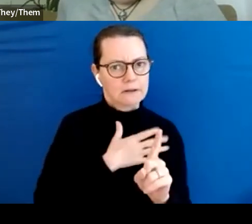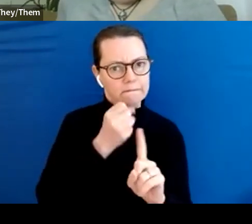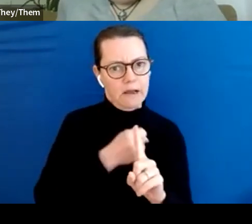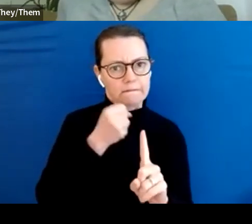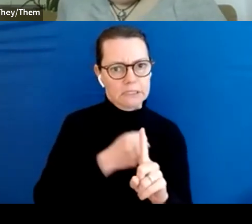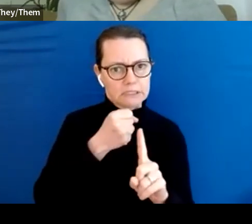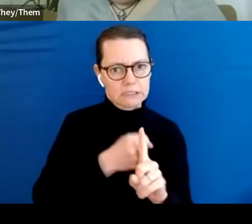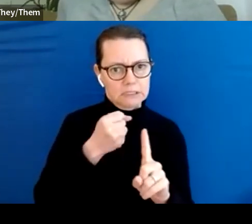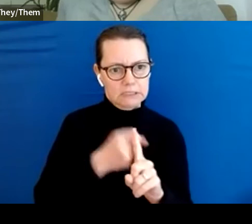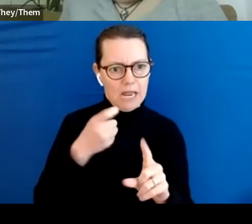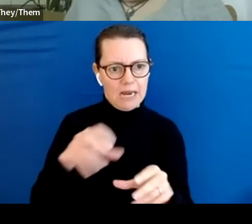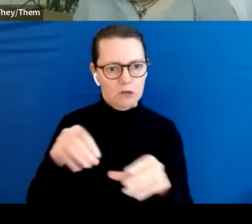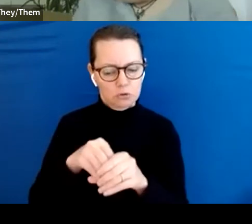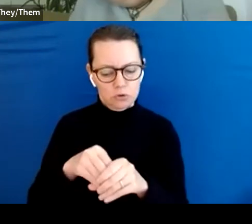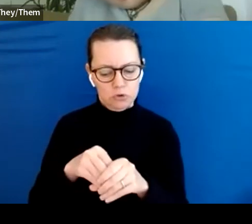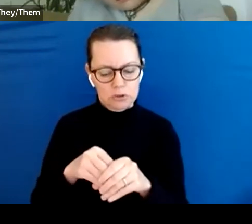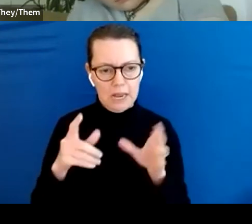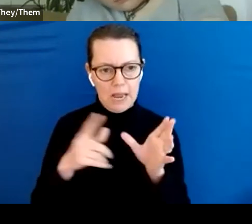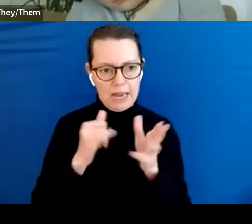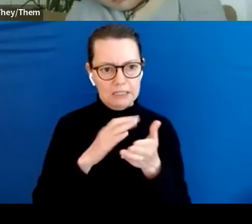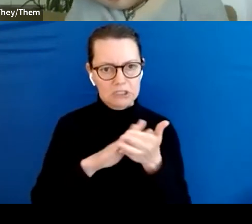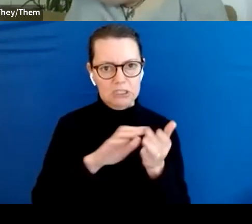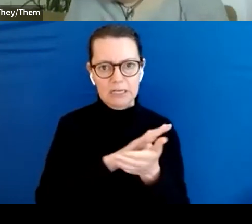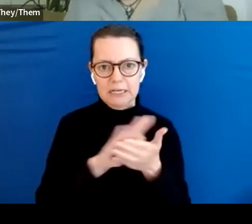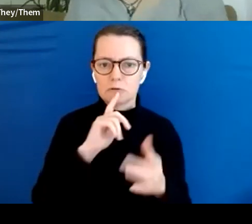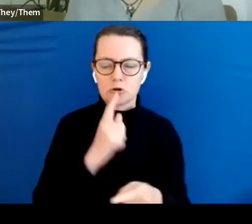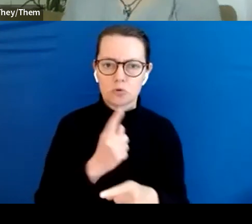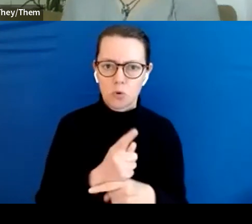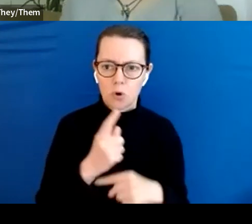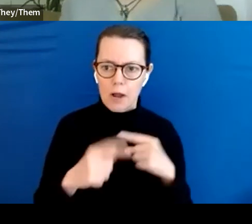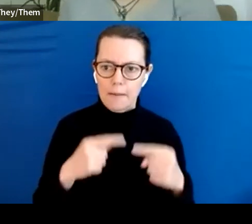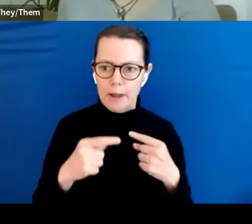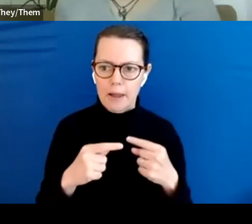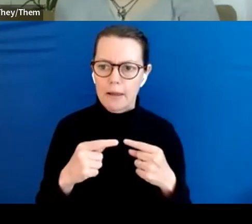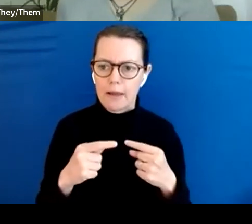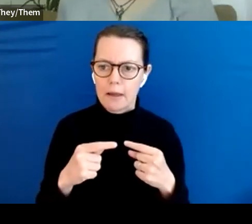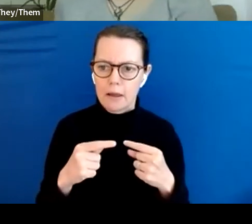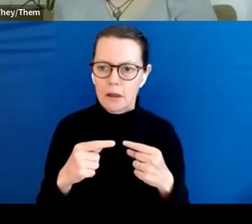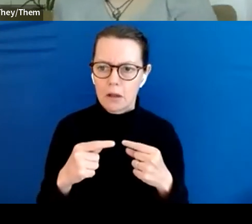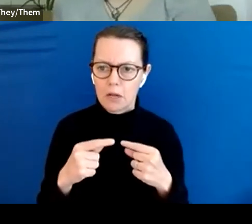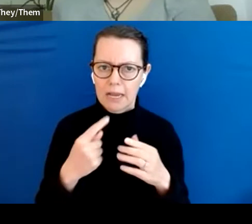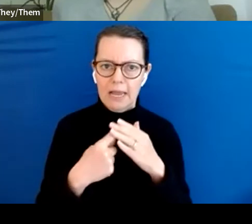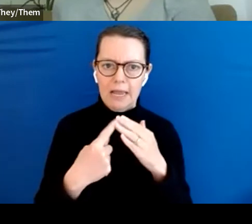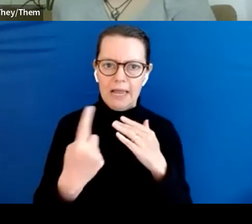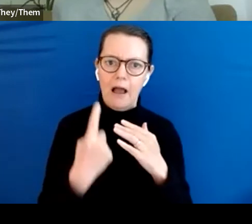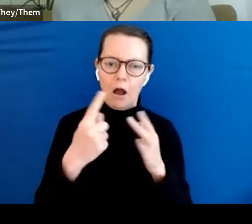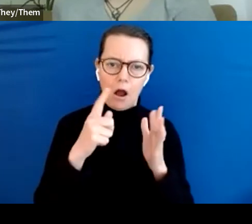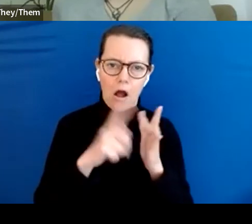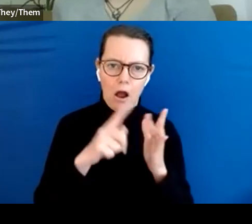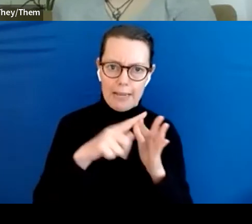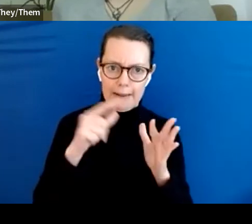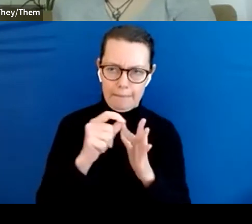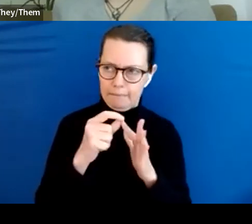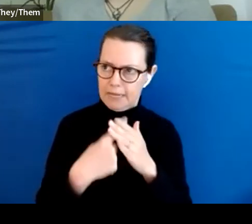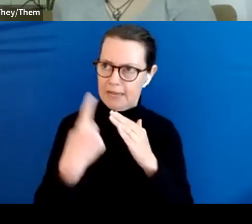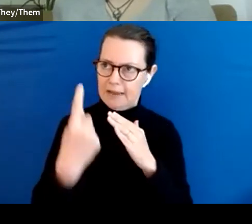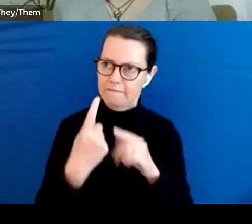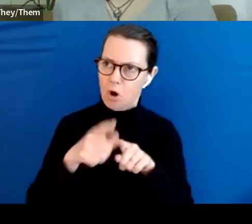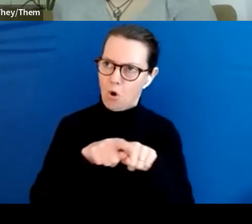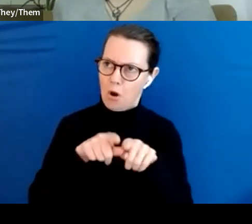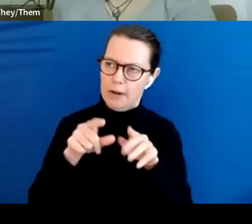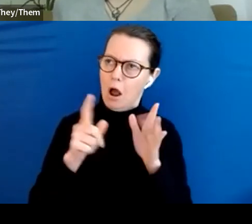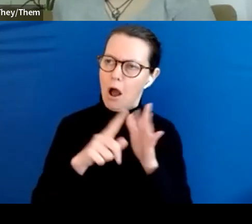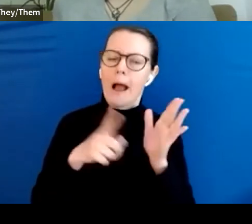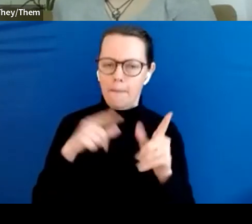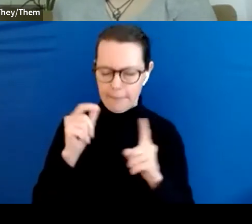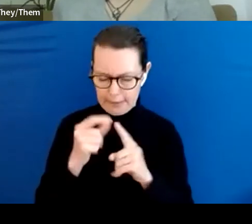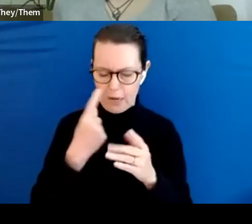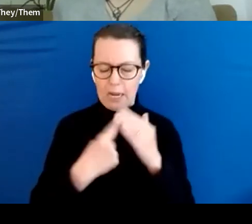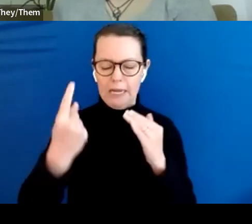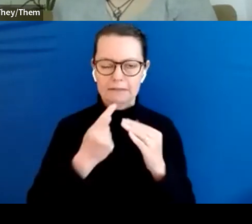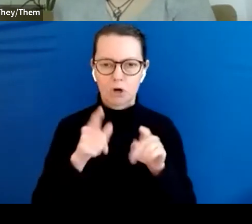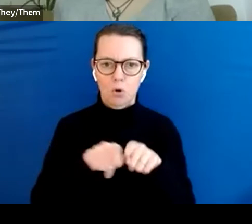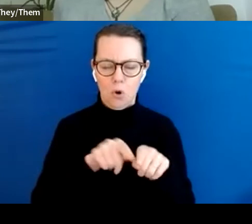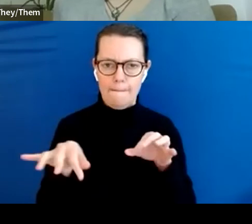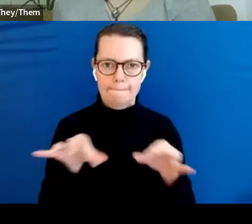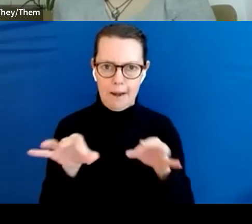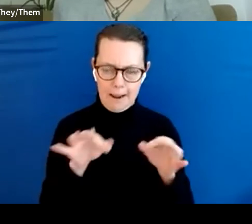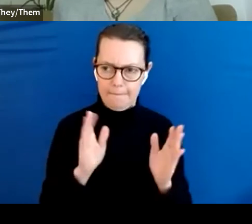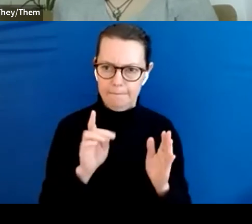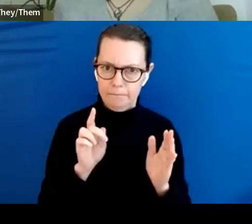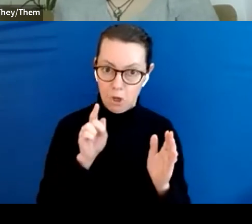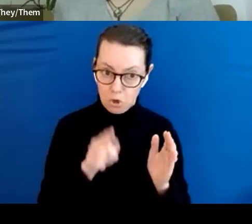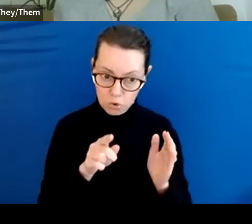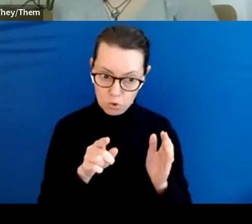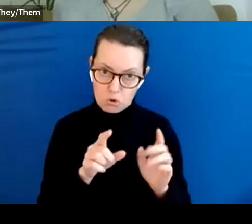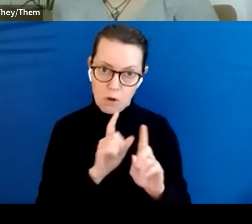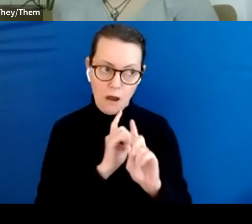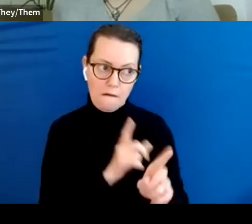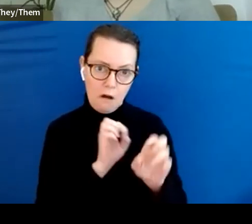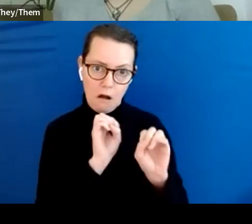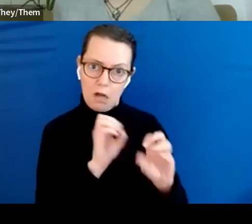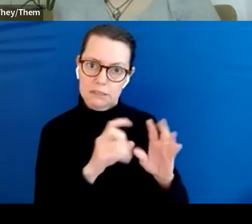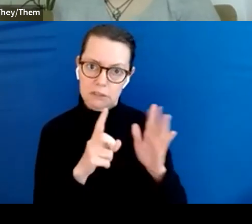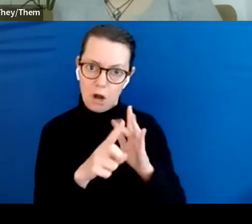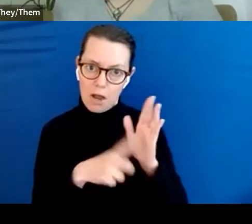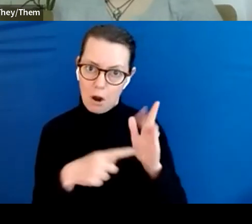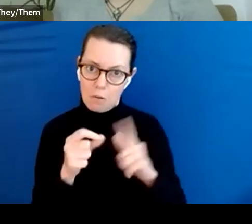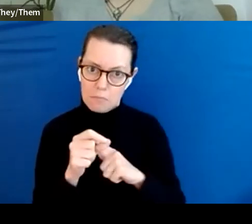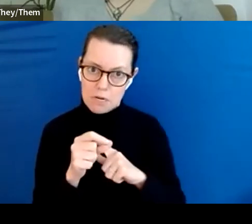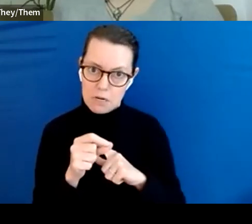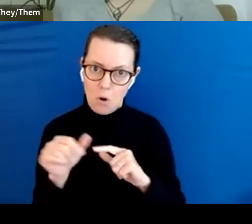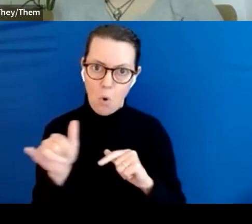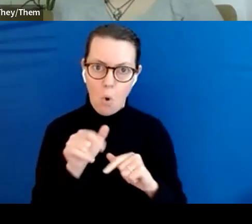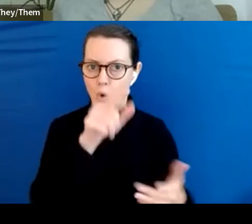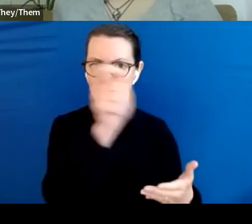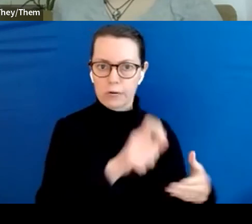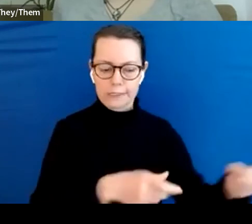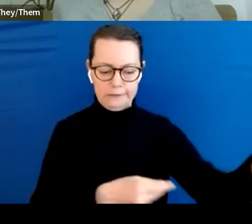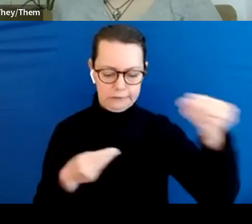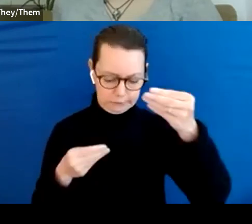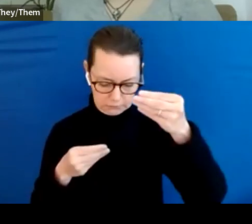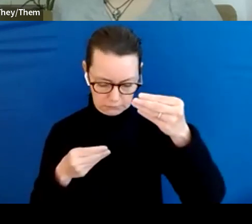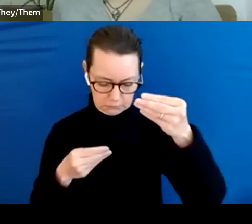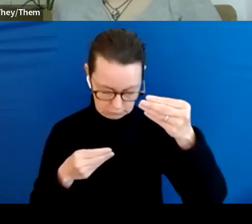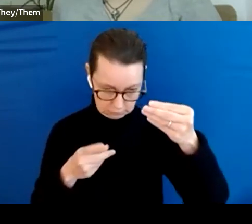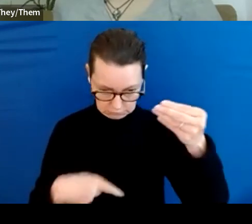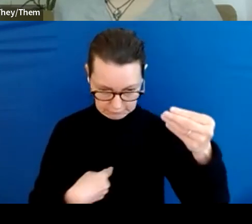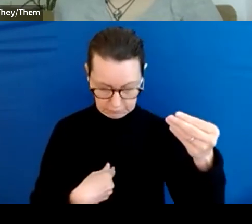and inclusion and Ashley you you mentioned that individual learning plan, and I just wonder, in terms of self advocacy. Were you included in the development of the individual learning plan, and if so, how are you included know, so it wasn't that was,